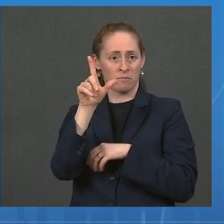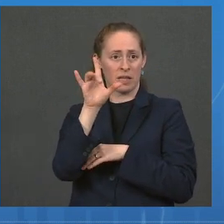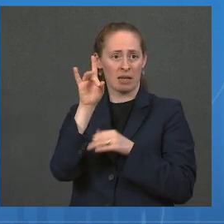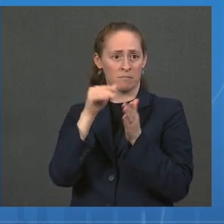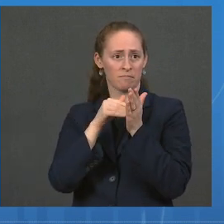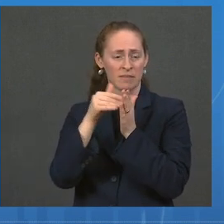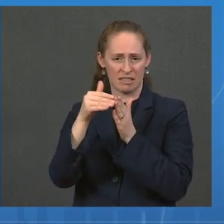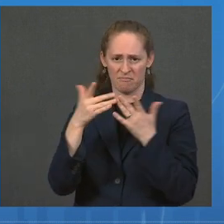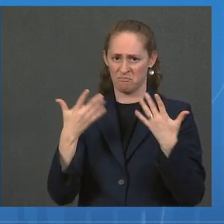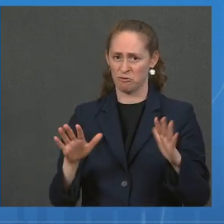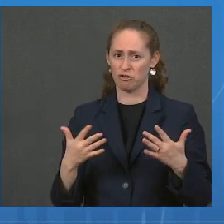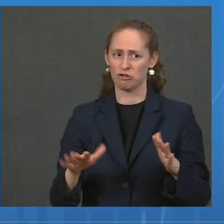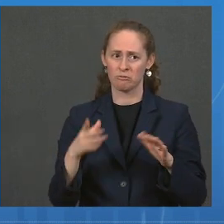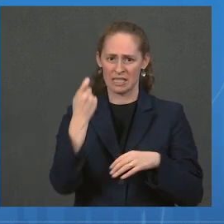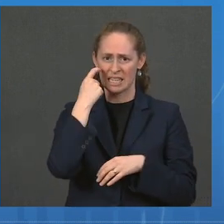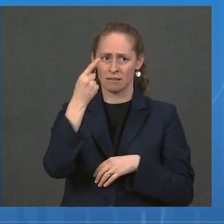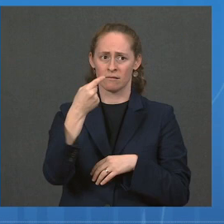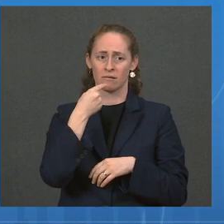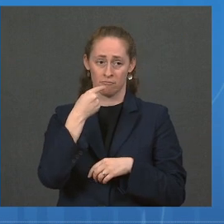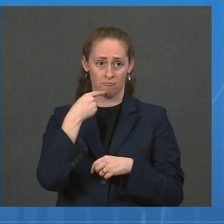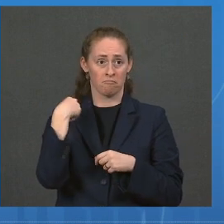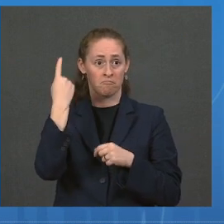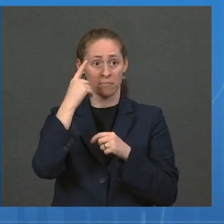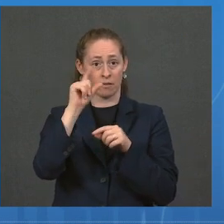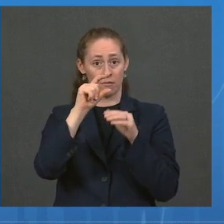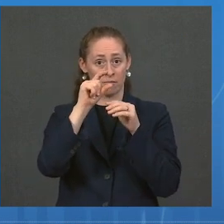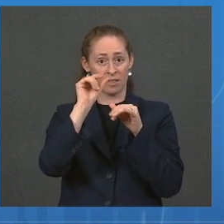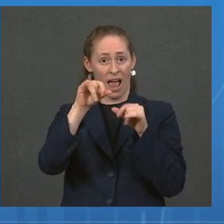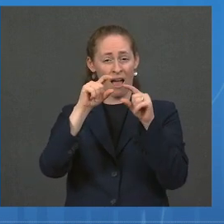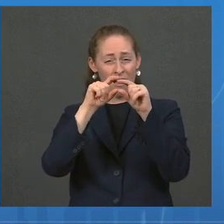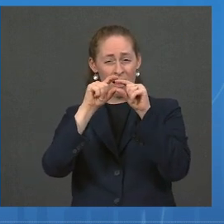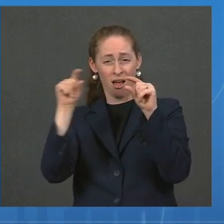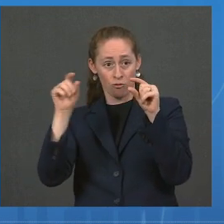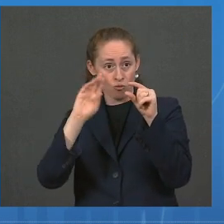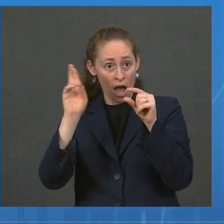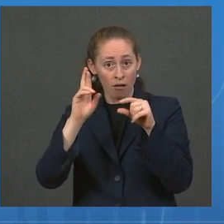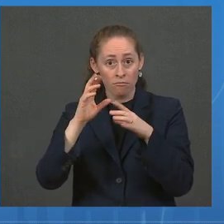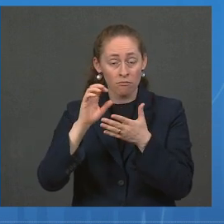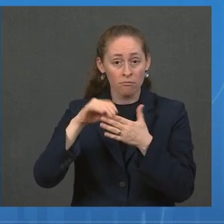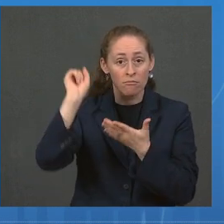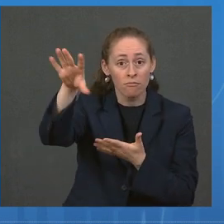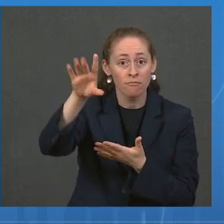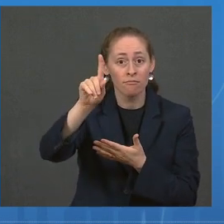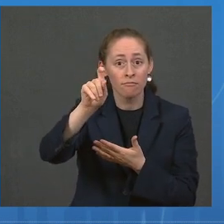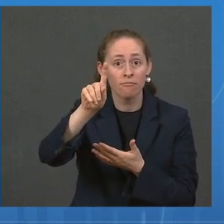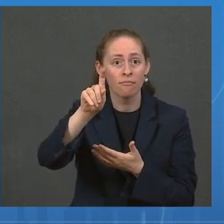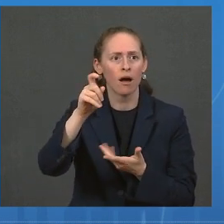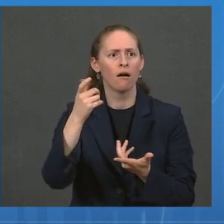Are all of those vials ready to ship? And if you could give us a sense of how quickly those would get out the door.